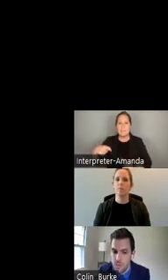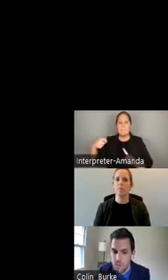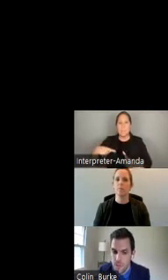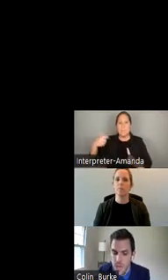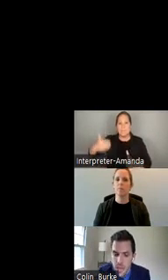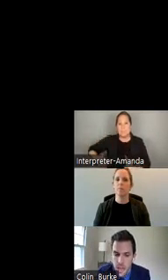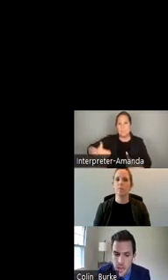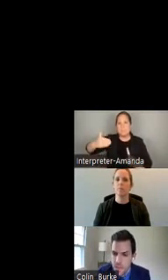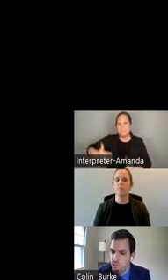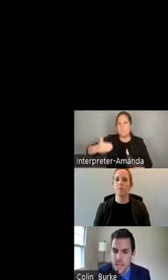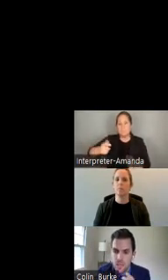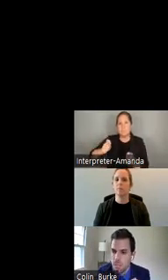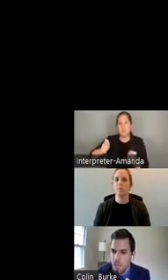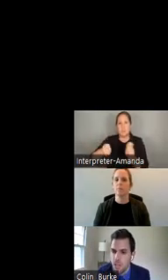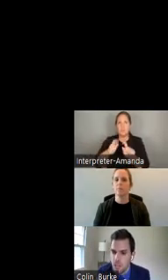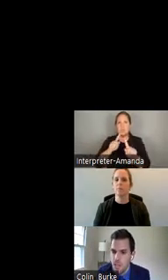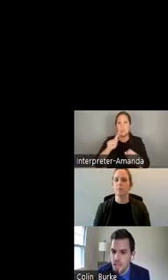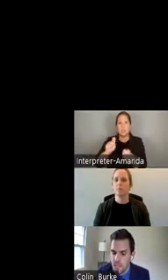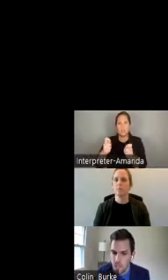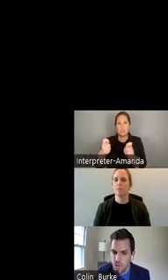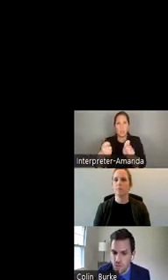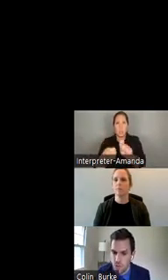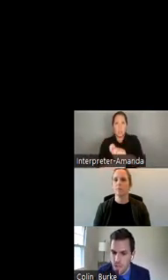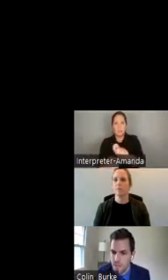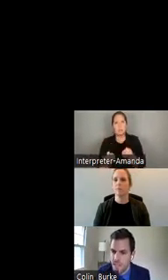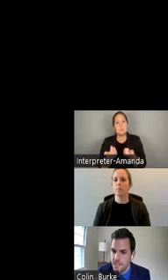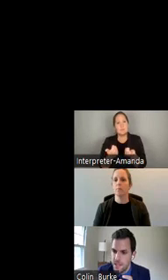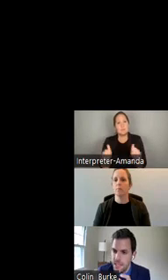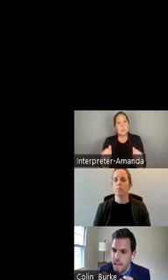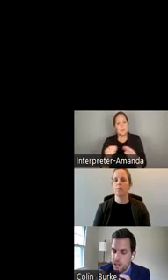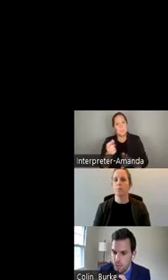intervals and trying to just better understand some of the stress responsiveness and seeing how